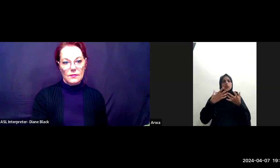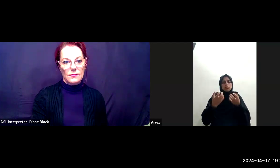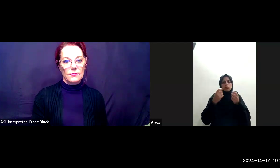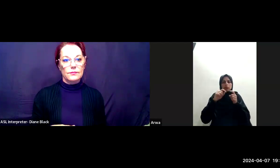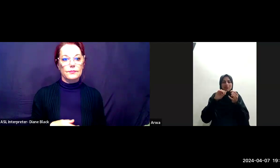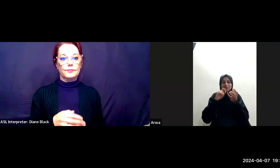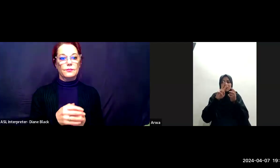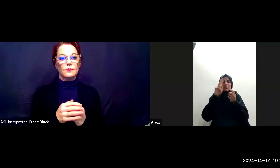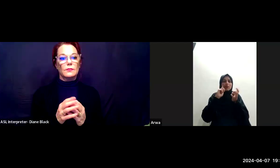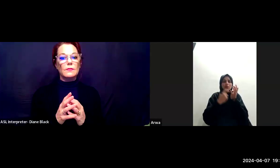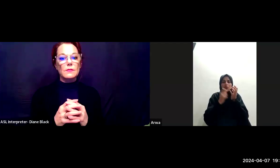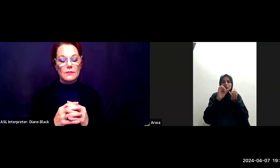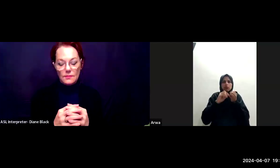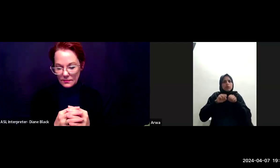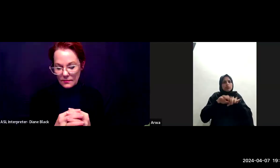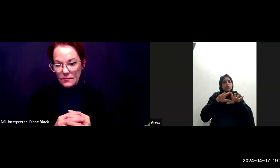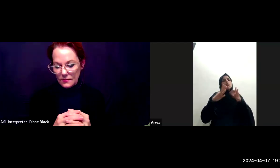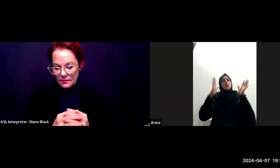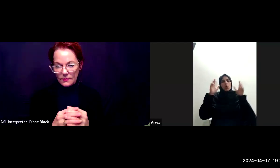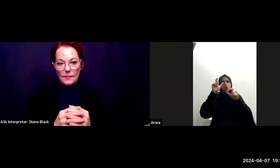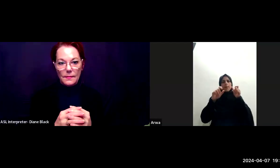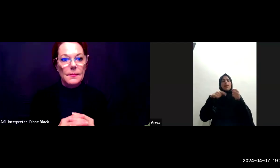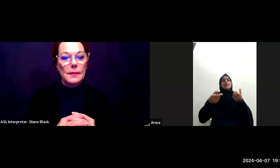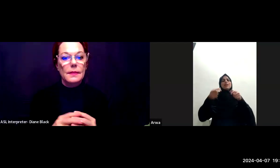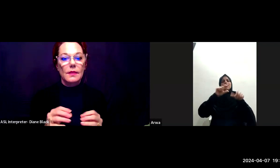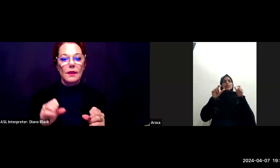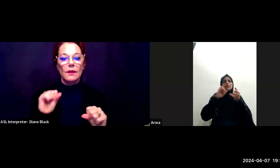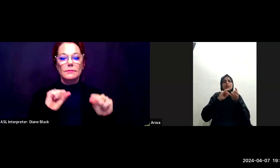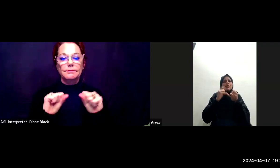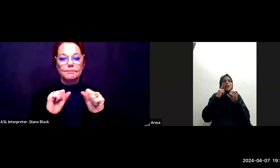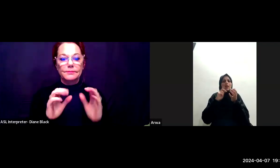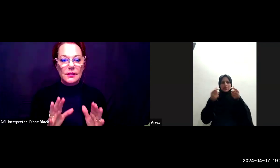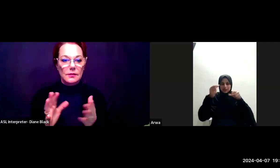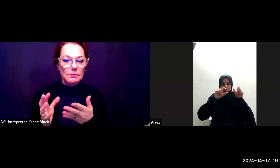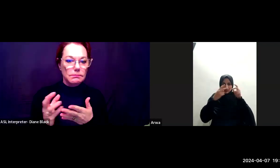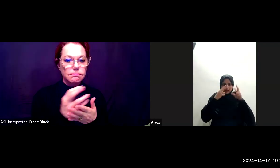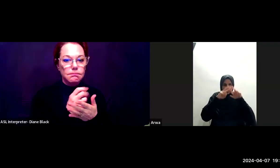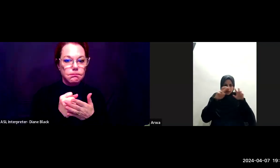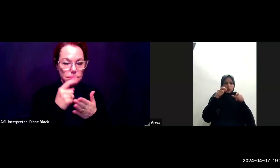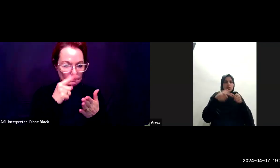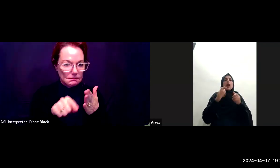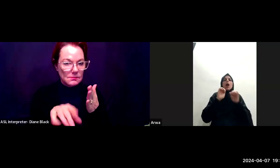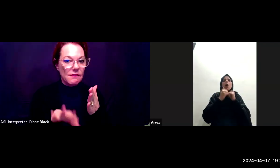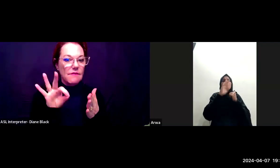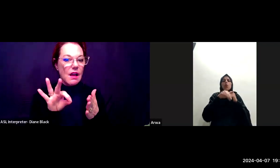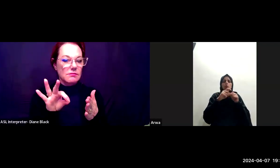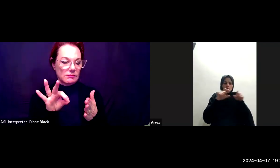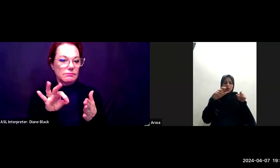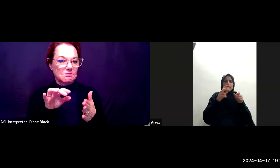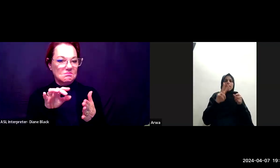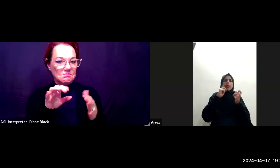then go ahead. So scientists captured that ability of the virus and therefore what they did was that